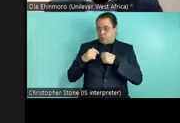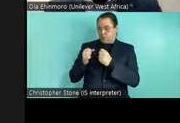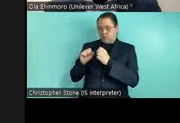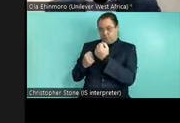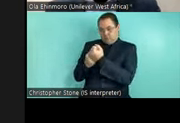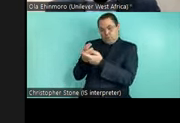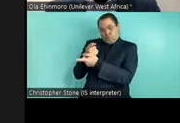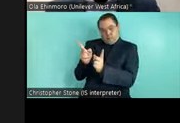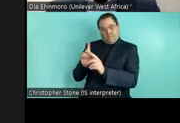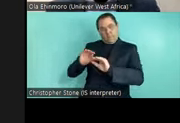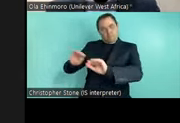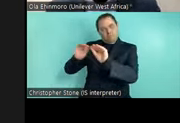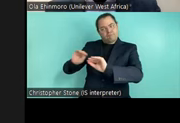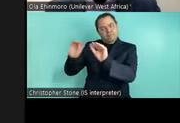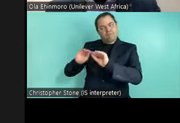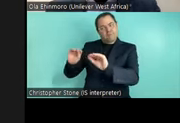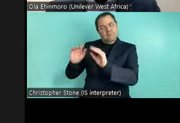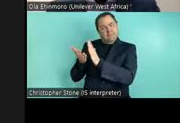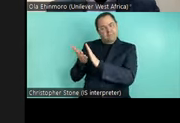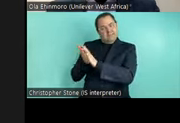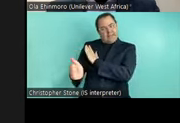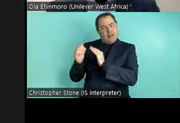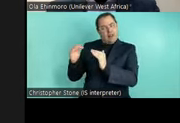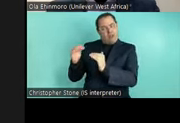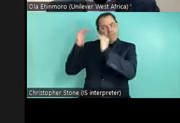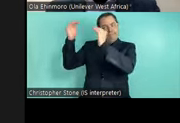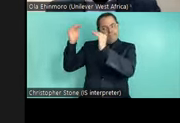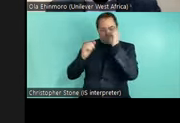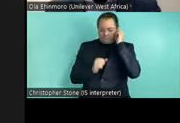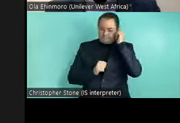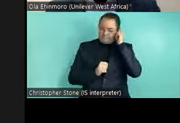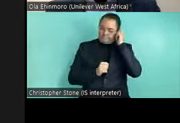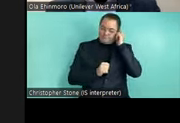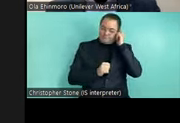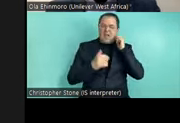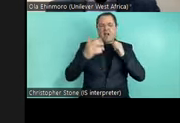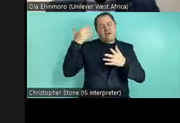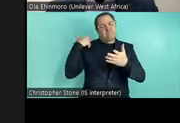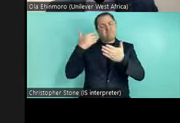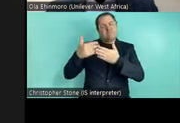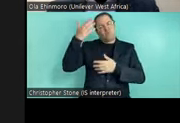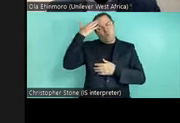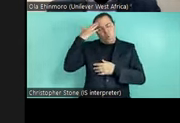speakers they have always been issues around how walk ready this population that we're